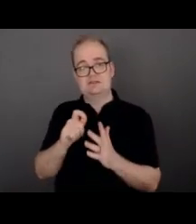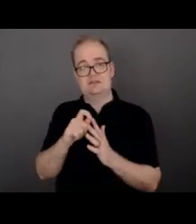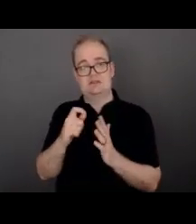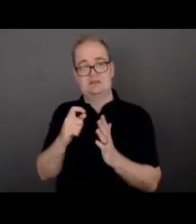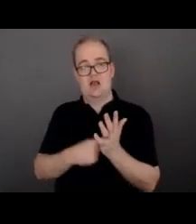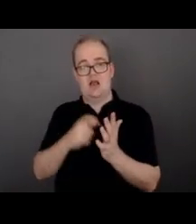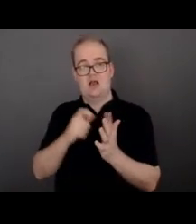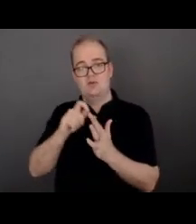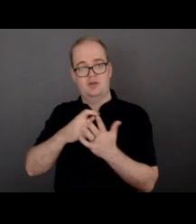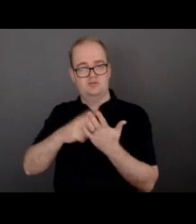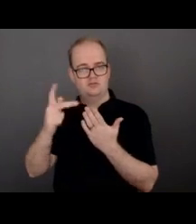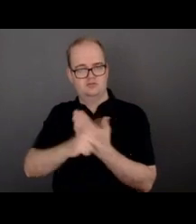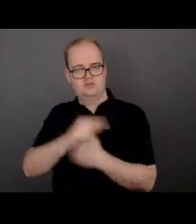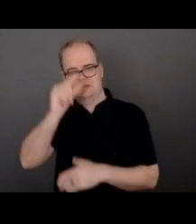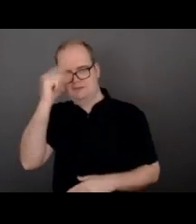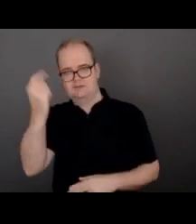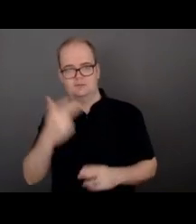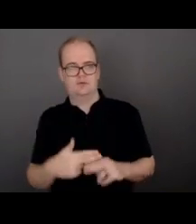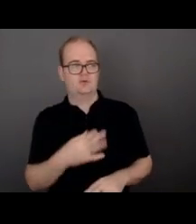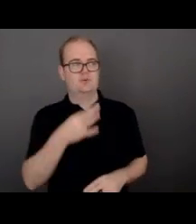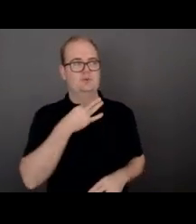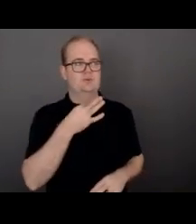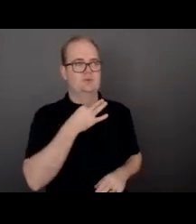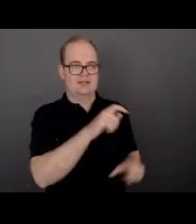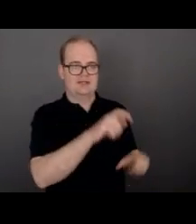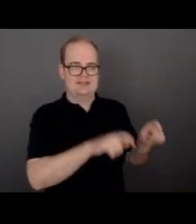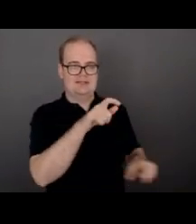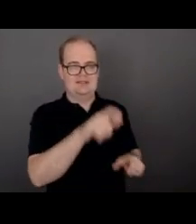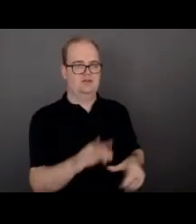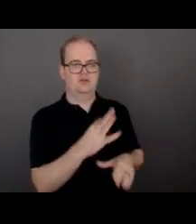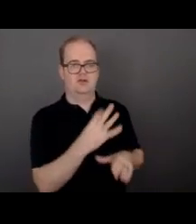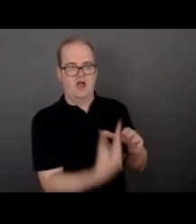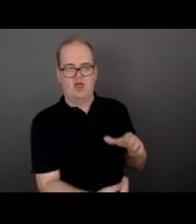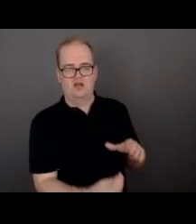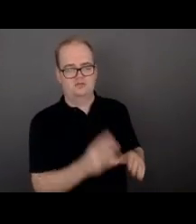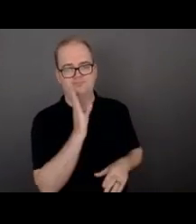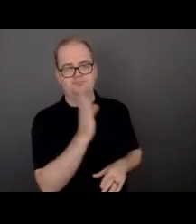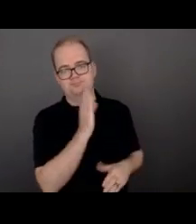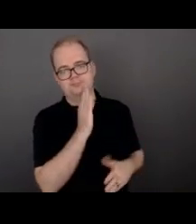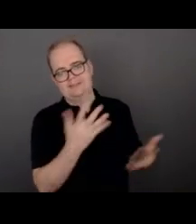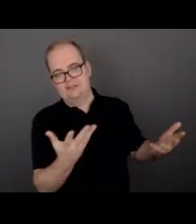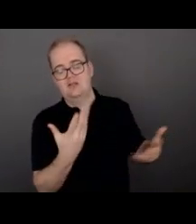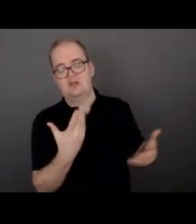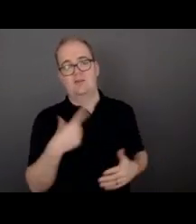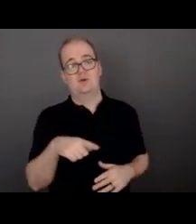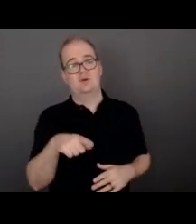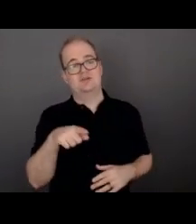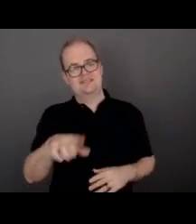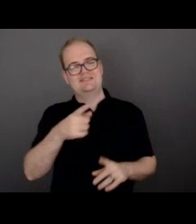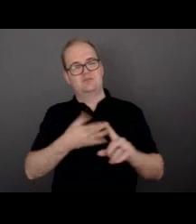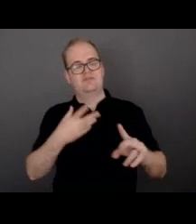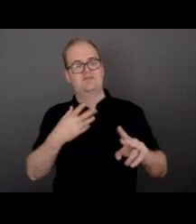cracks because it's designed for clients where otherwise they may not connect with Legal Aid Queensland.